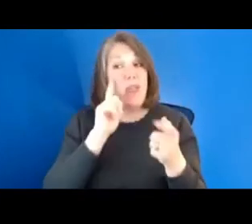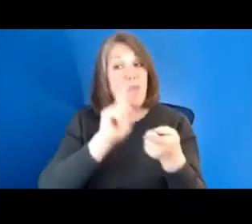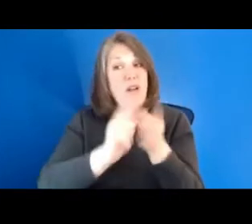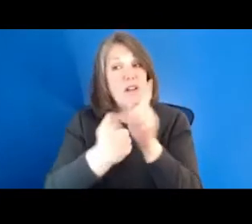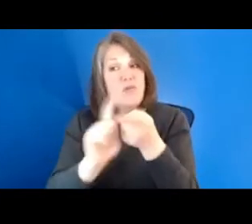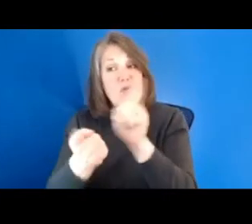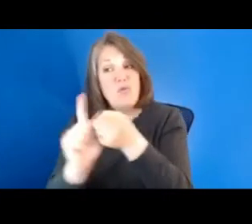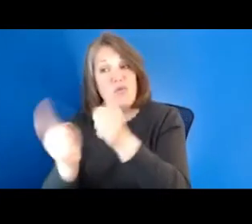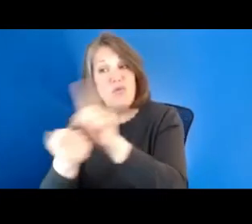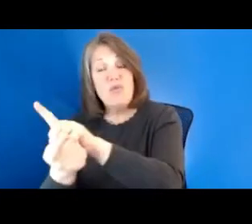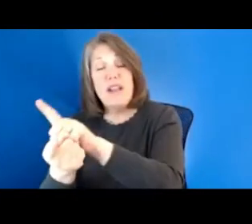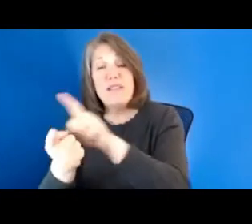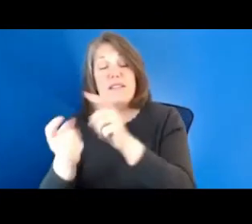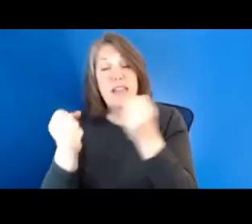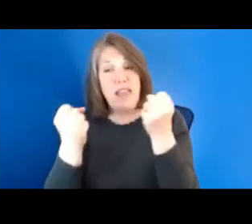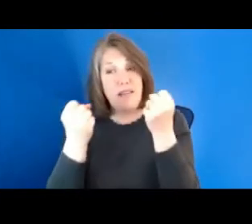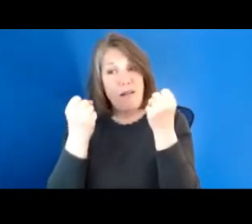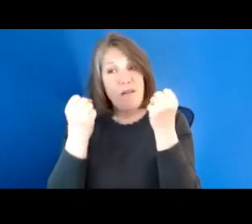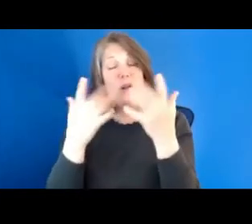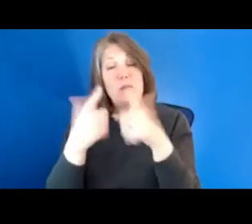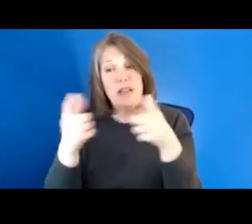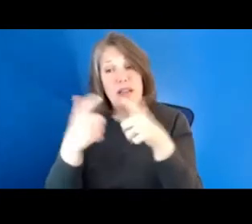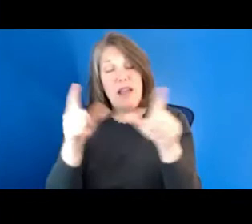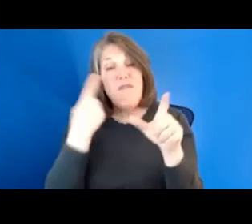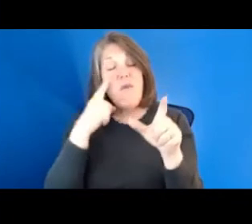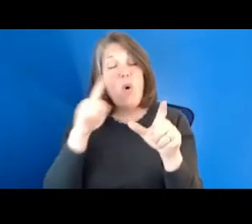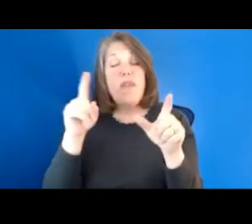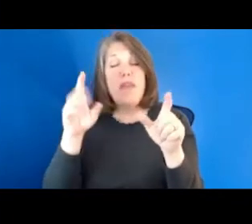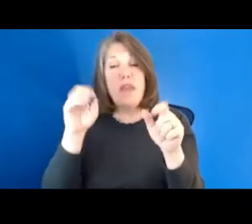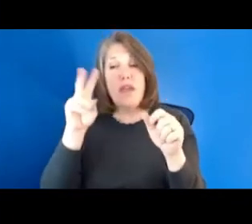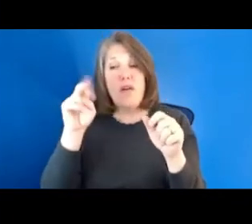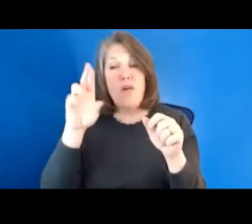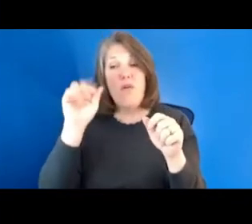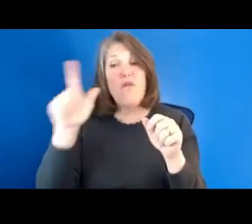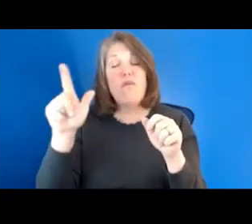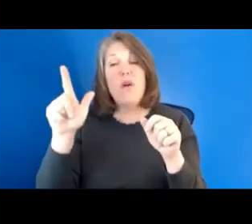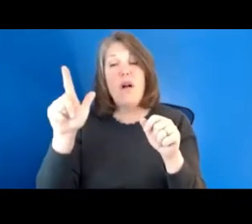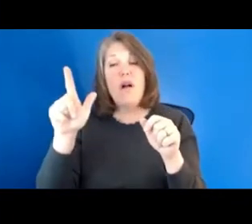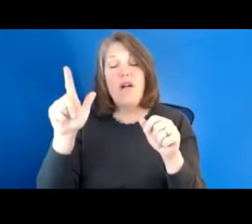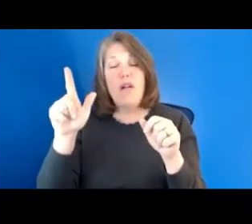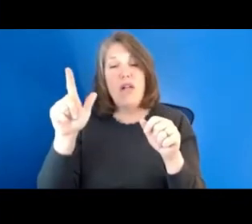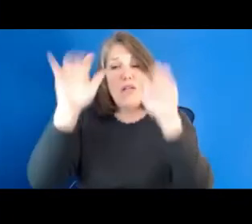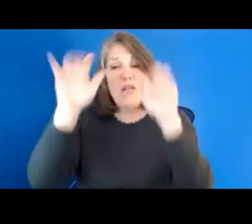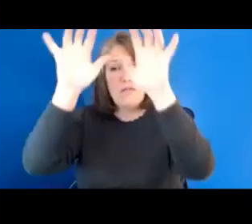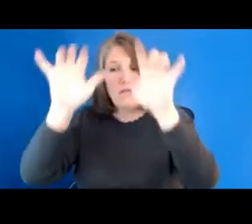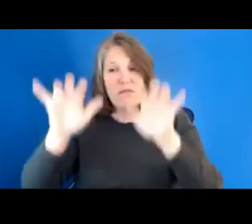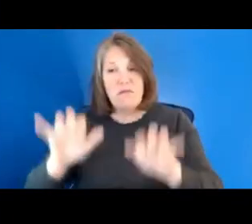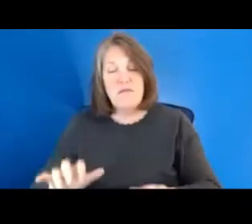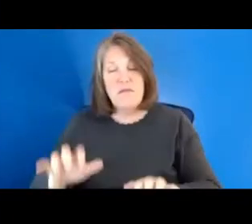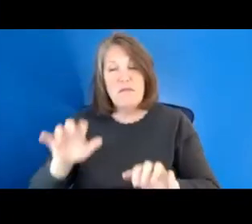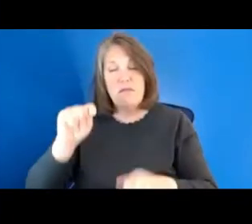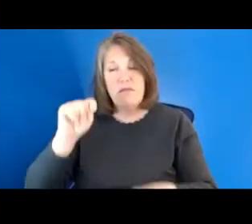languages for the overall transcription 17:19:05 for those that may be in multiple